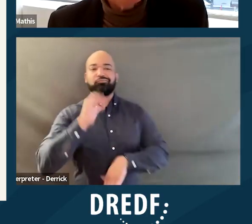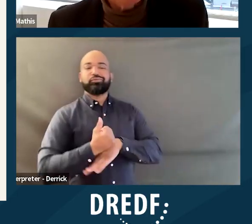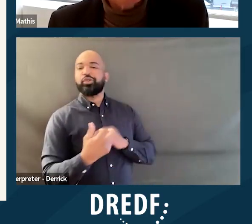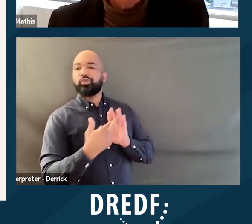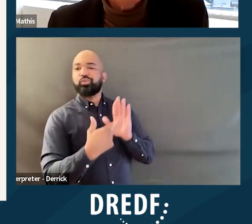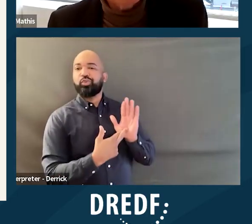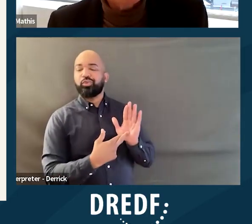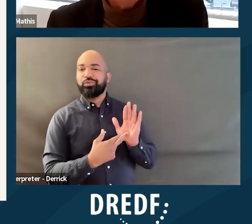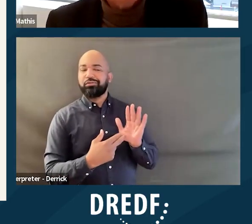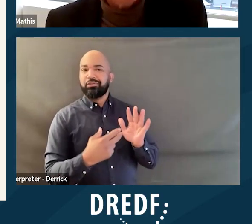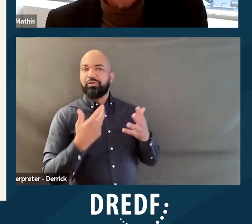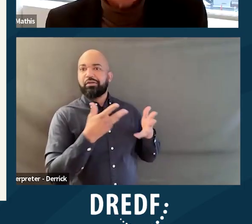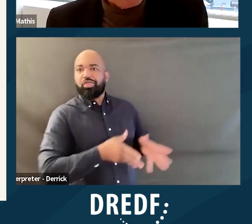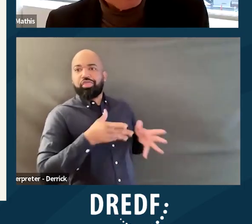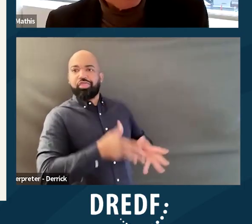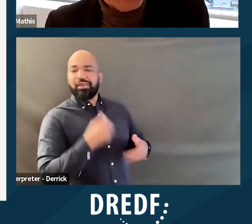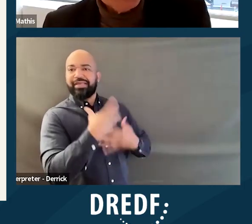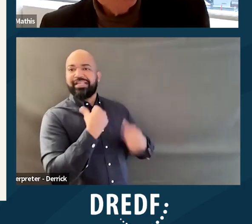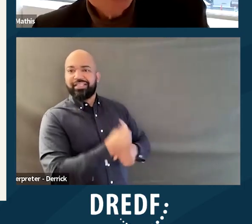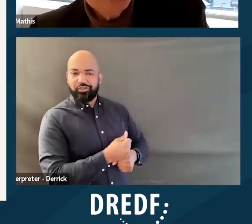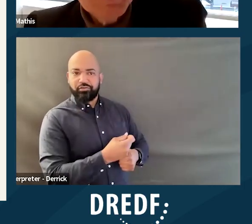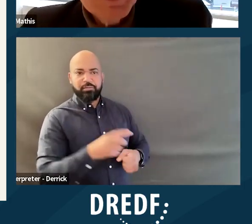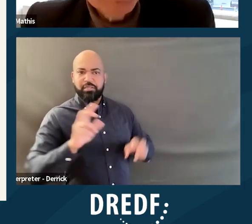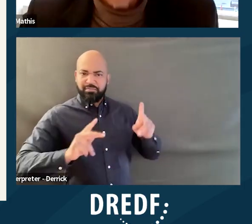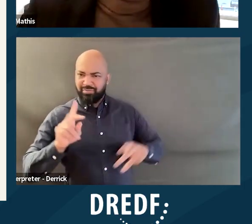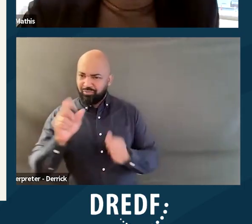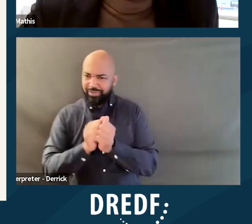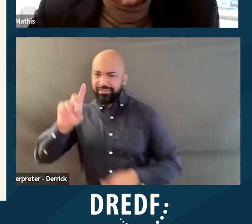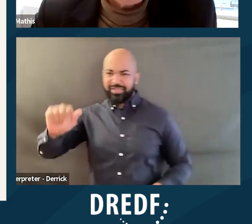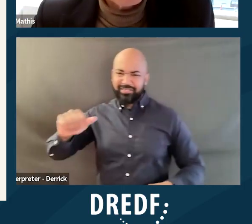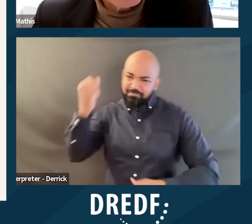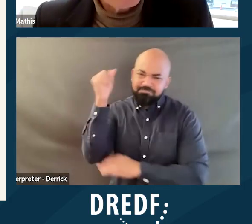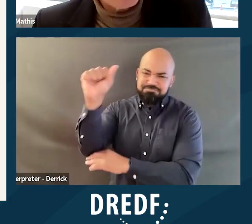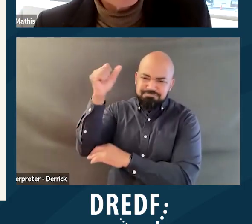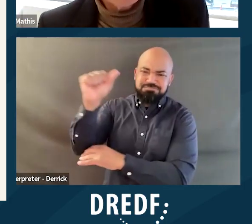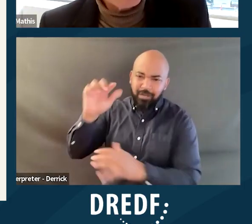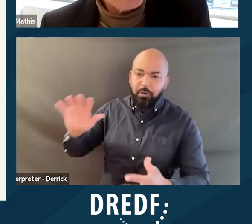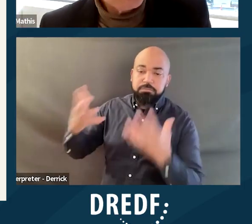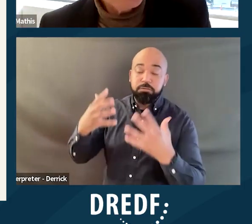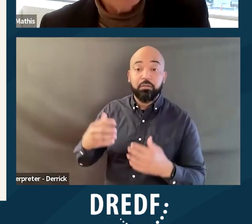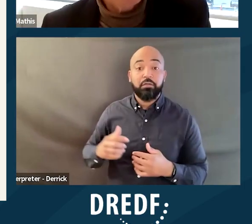because the Government had failed to issue rules for a number of years.